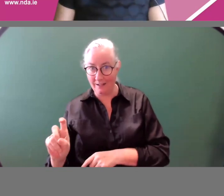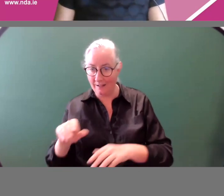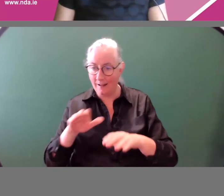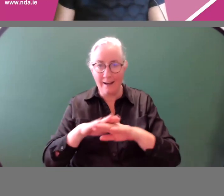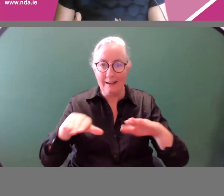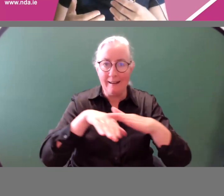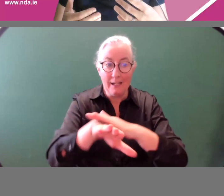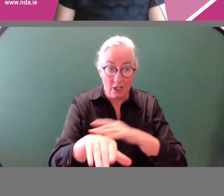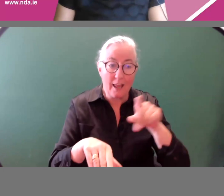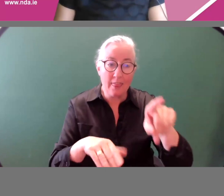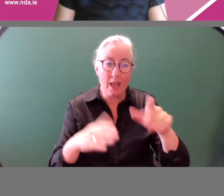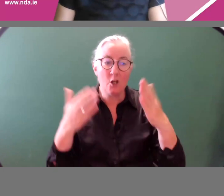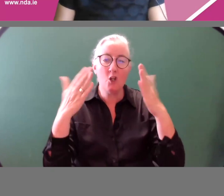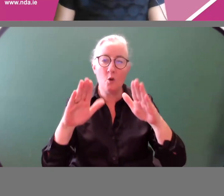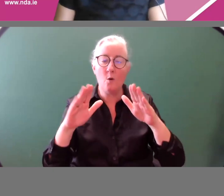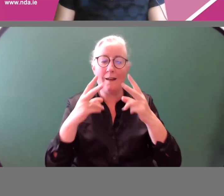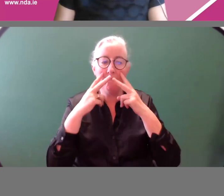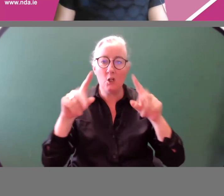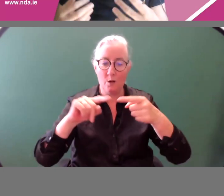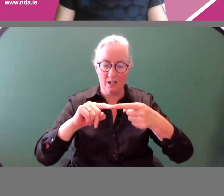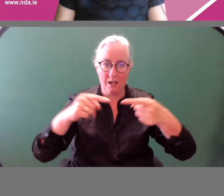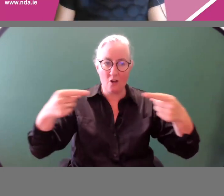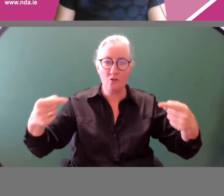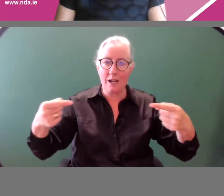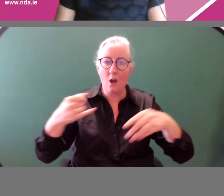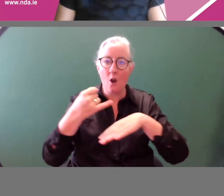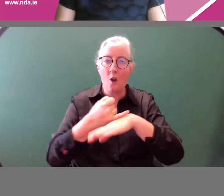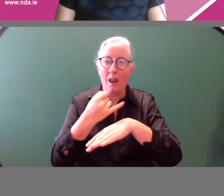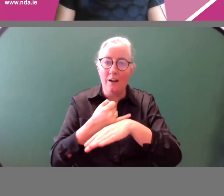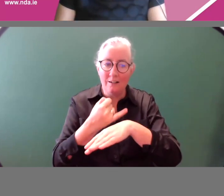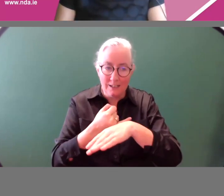highlighted with a visually contrasting panel that's incorporating signage to tell you what